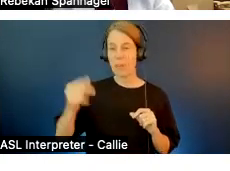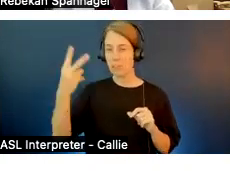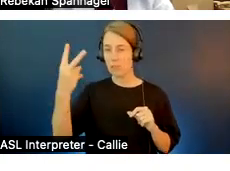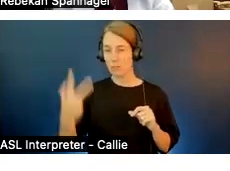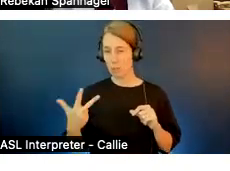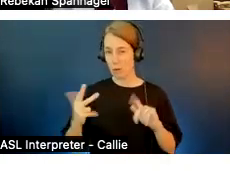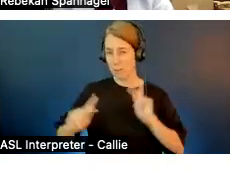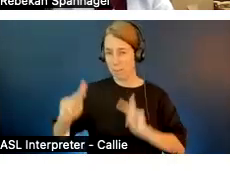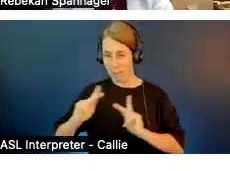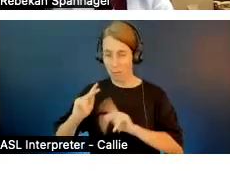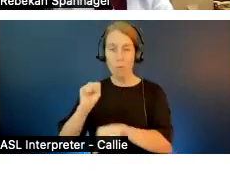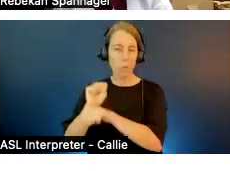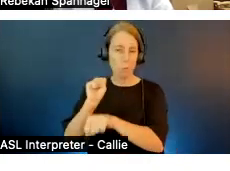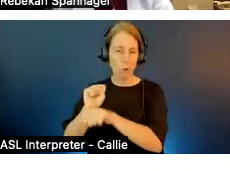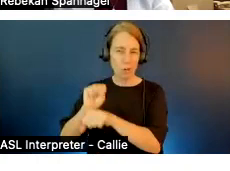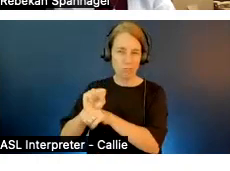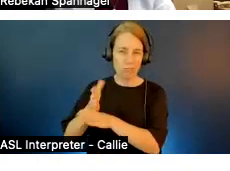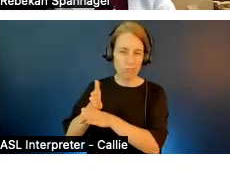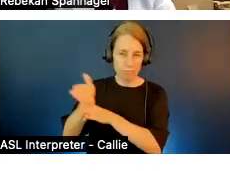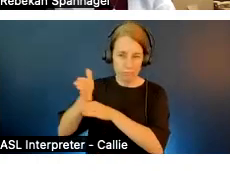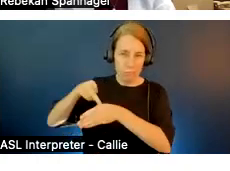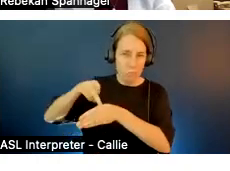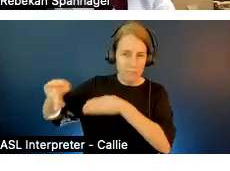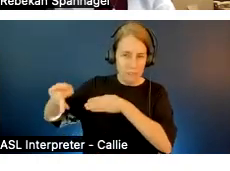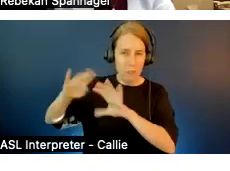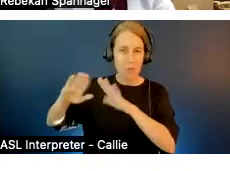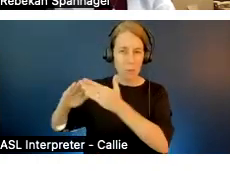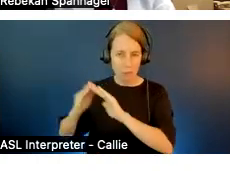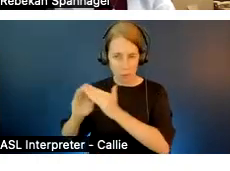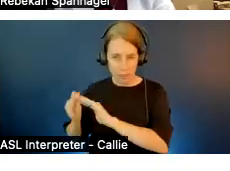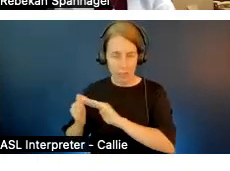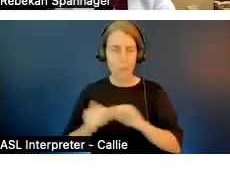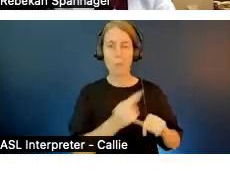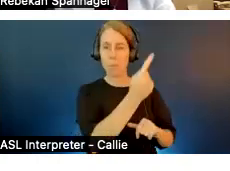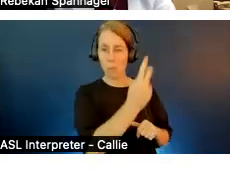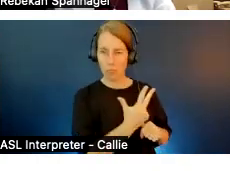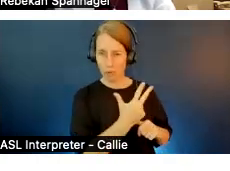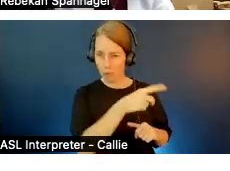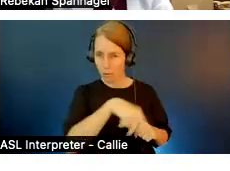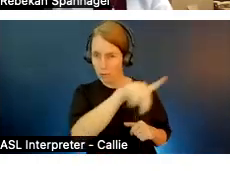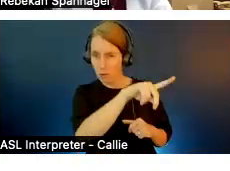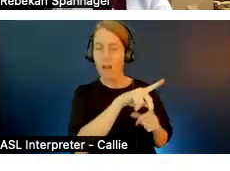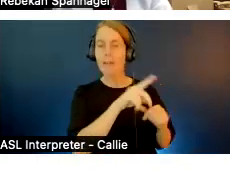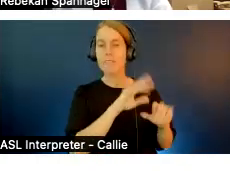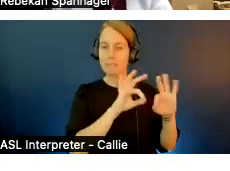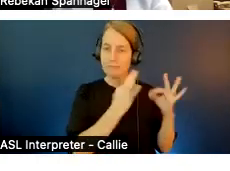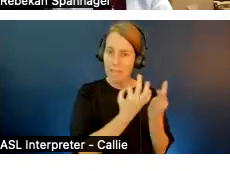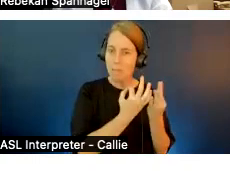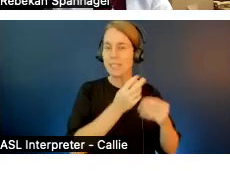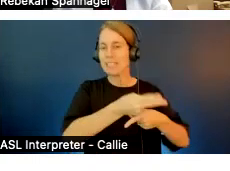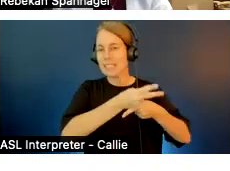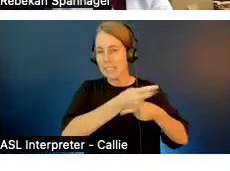and about one-third family members, friends or caregivers. excellent let me go ahead and